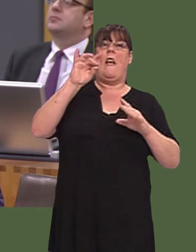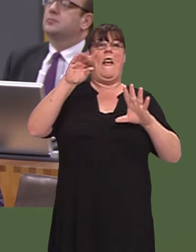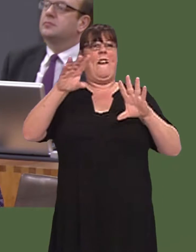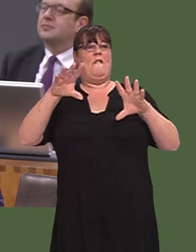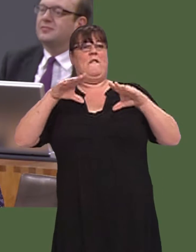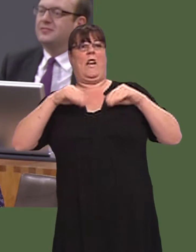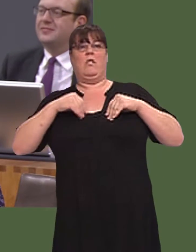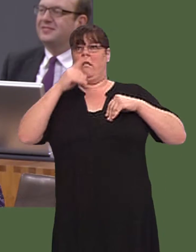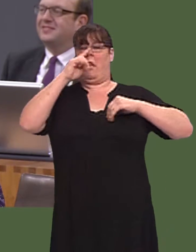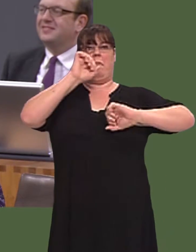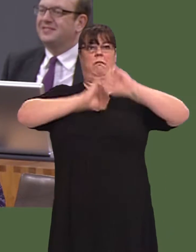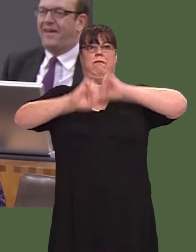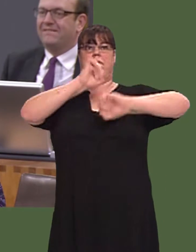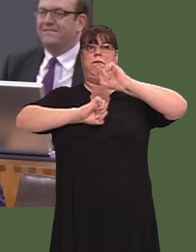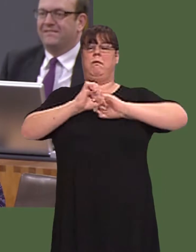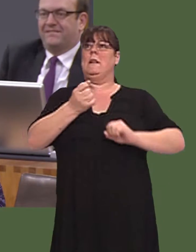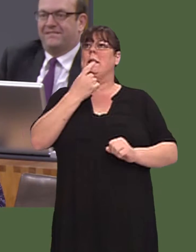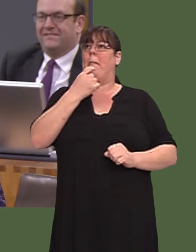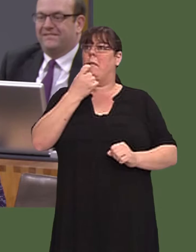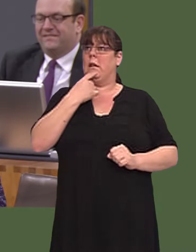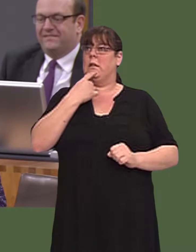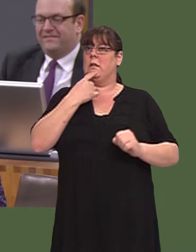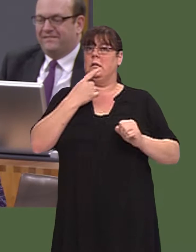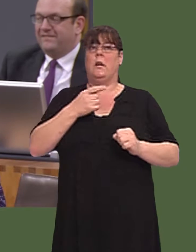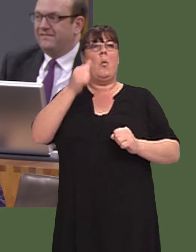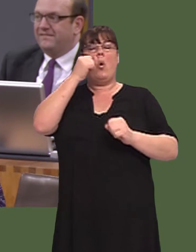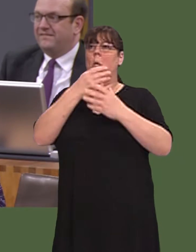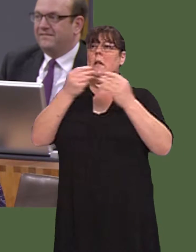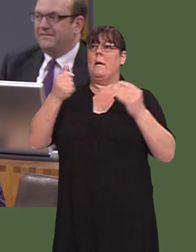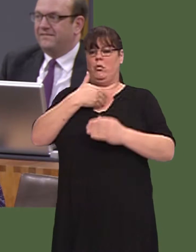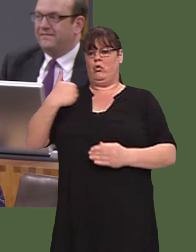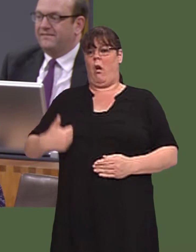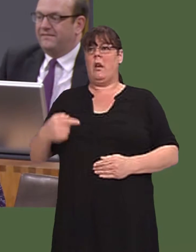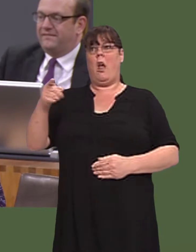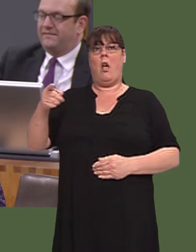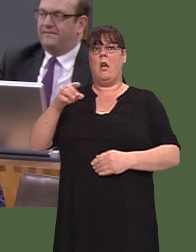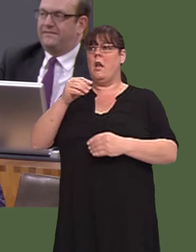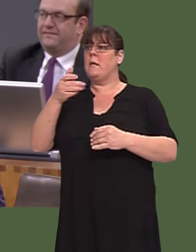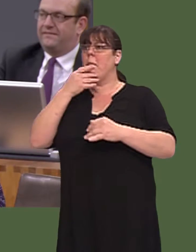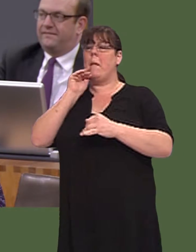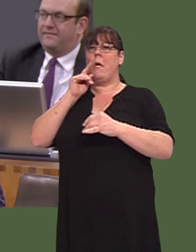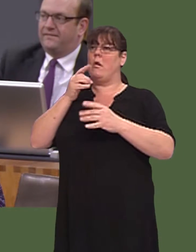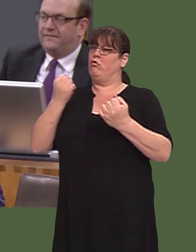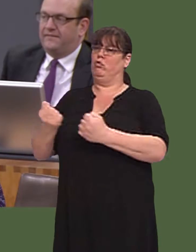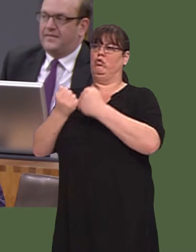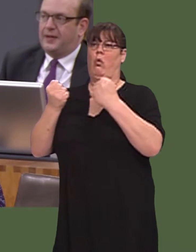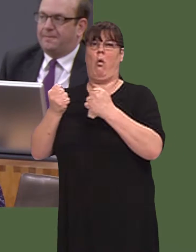There have been a few cases in China where resistance to last-resort antibiotics has